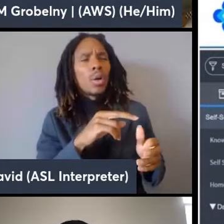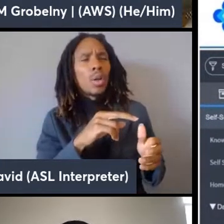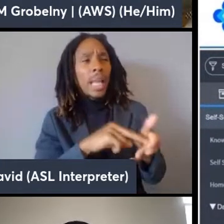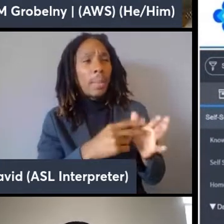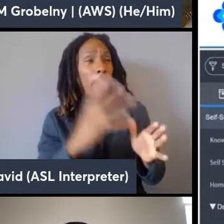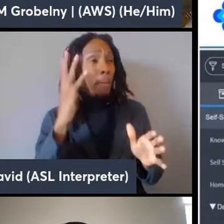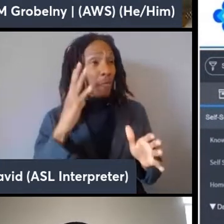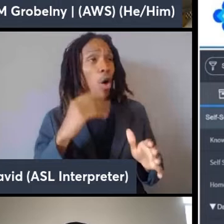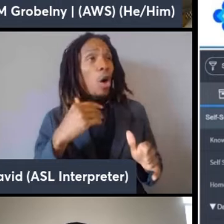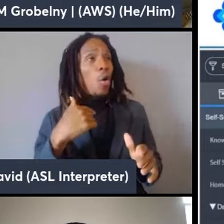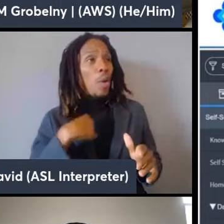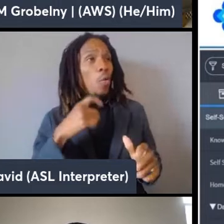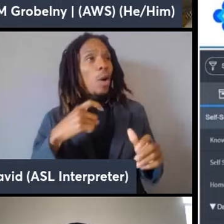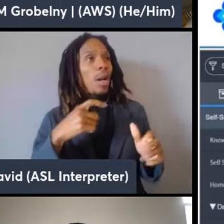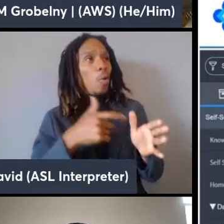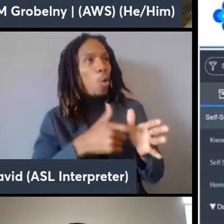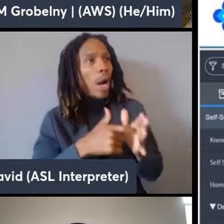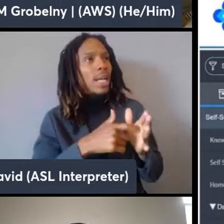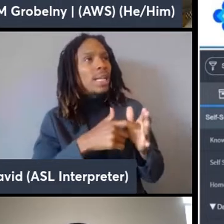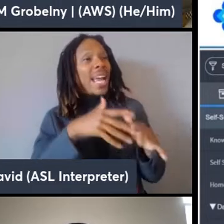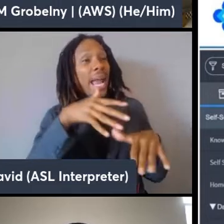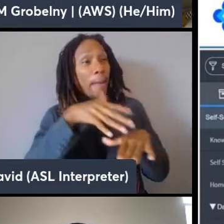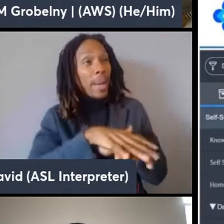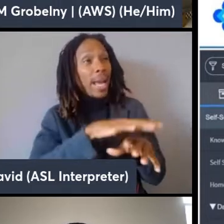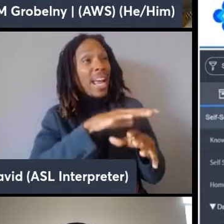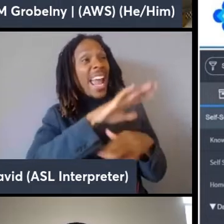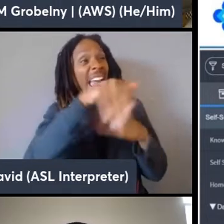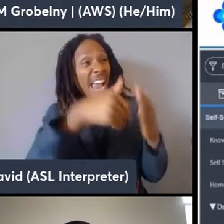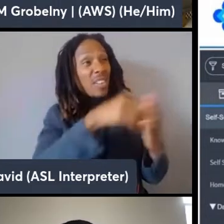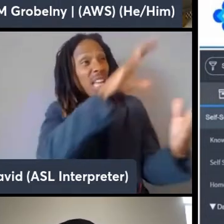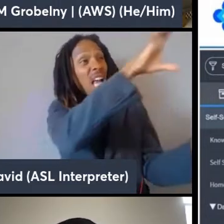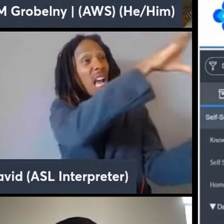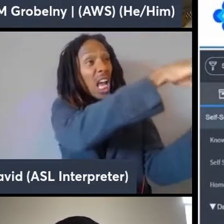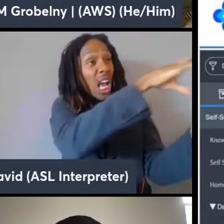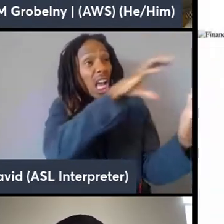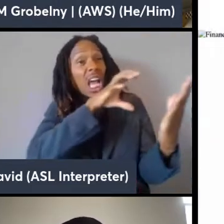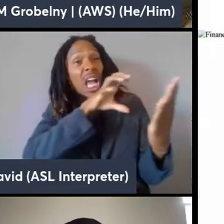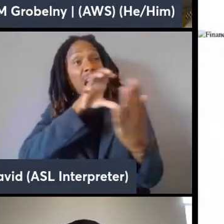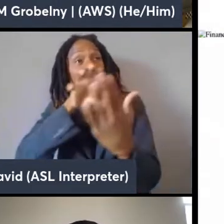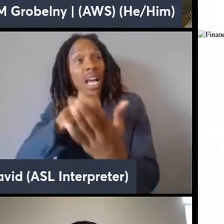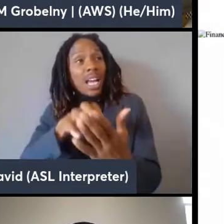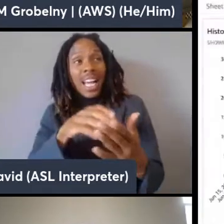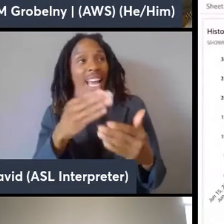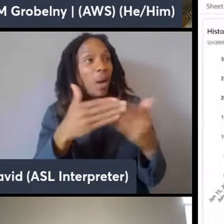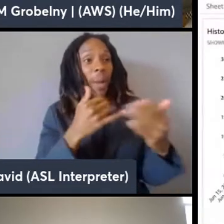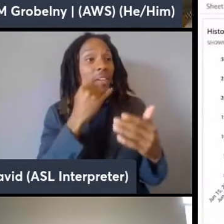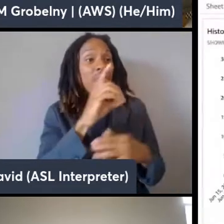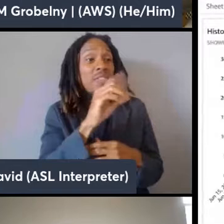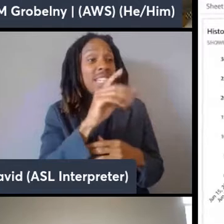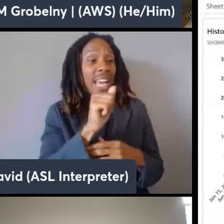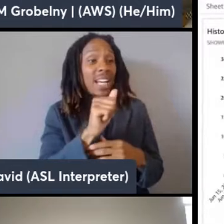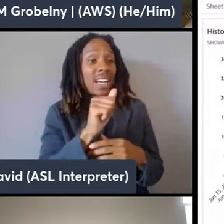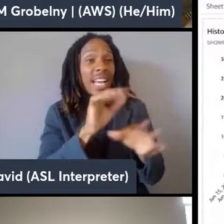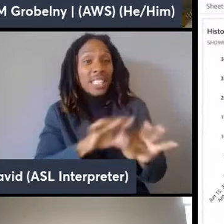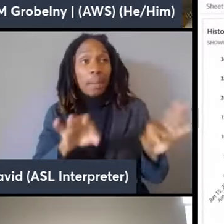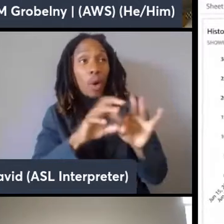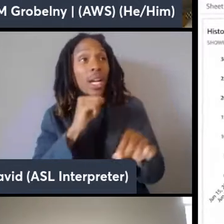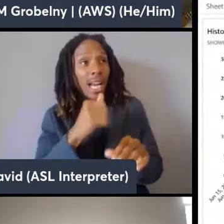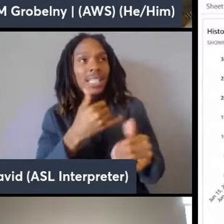The entire spreadsheet. - Yeah. We'd have to take the entire thing, even with data that may not be relevant to the target audience. Right, you would have to have